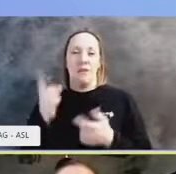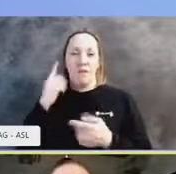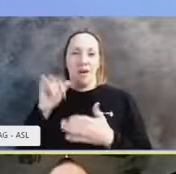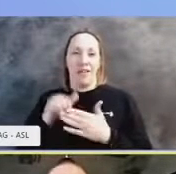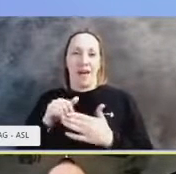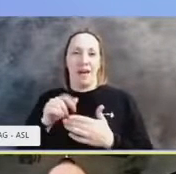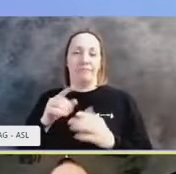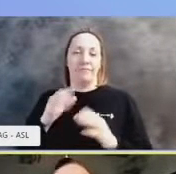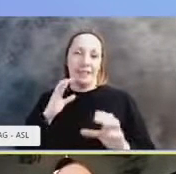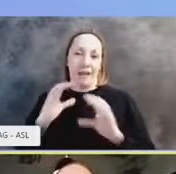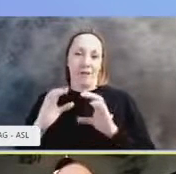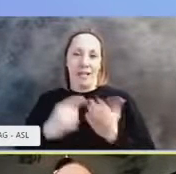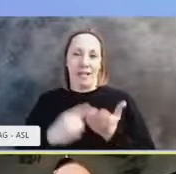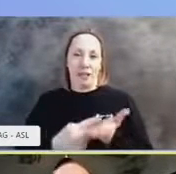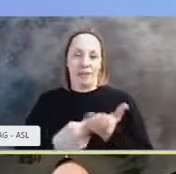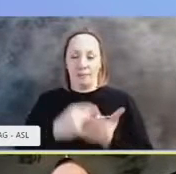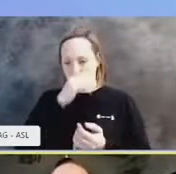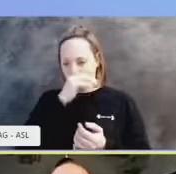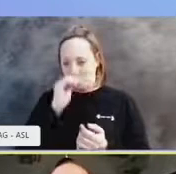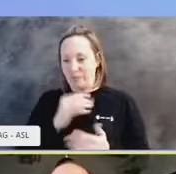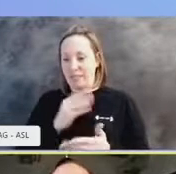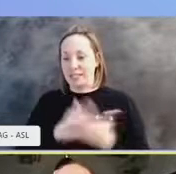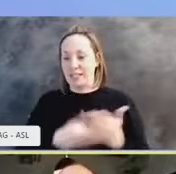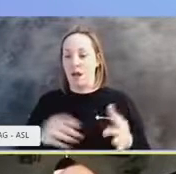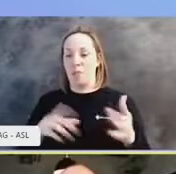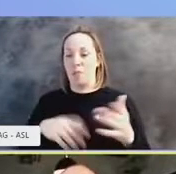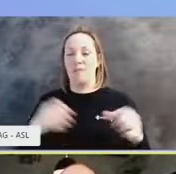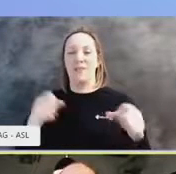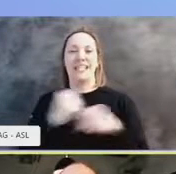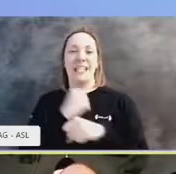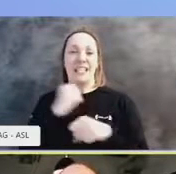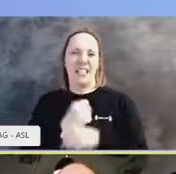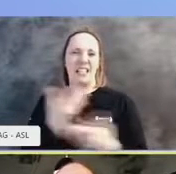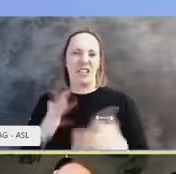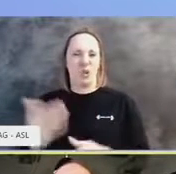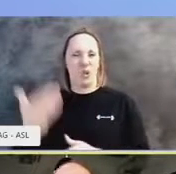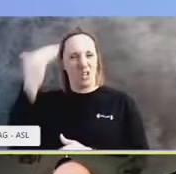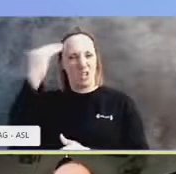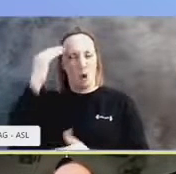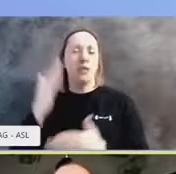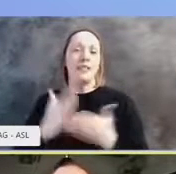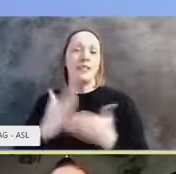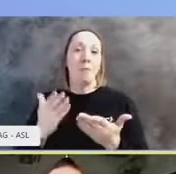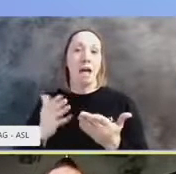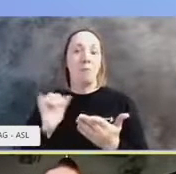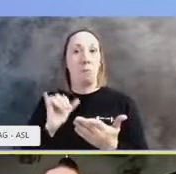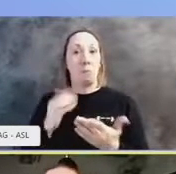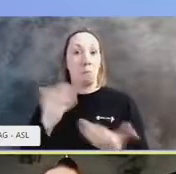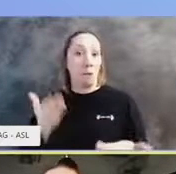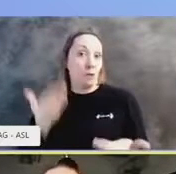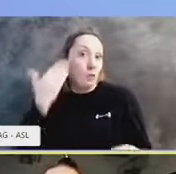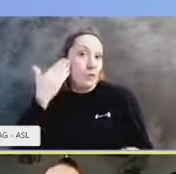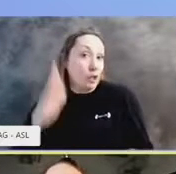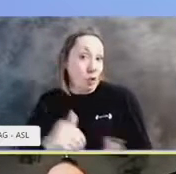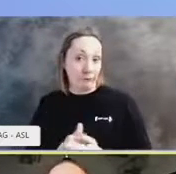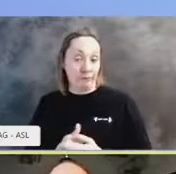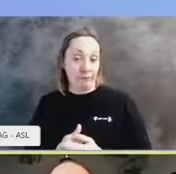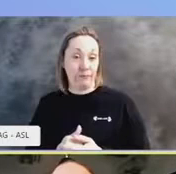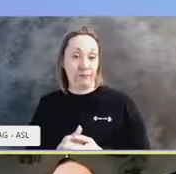with setting up the stage a little bit. Setting the stage for that entire conversation. Some of the statistics you